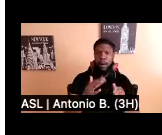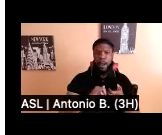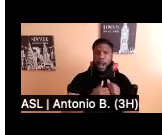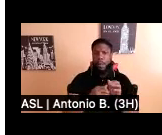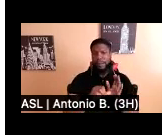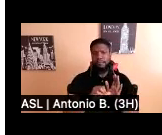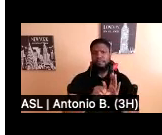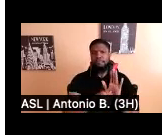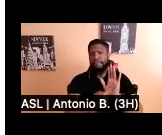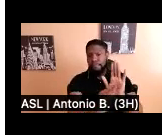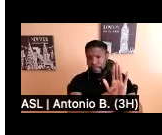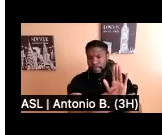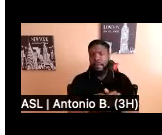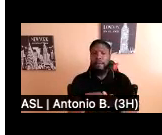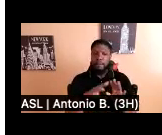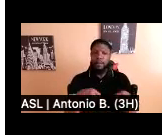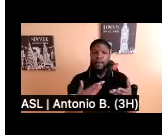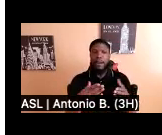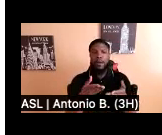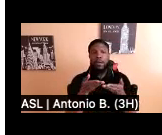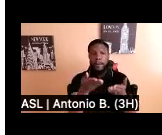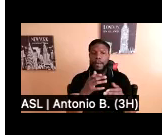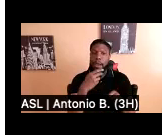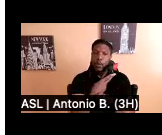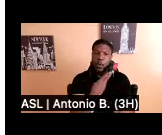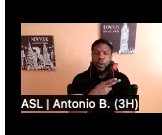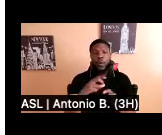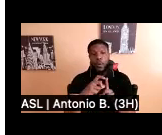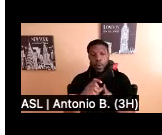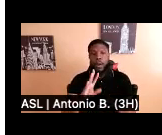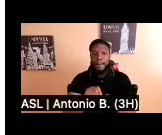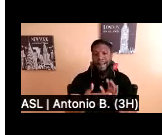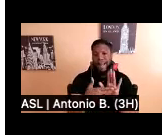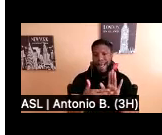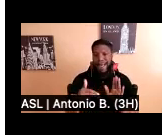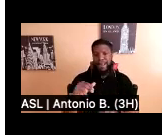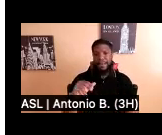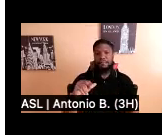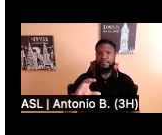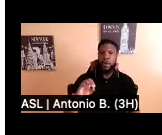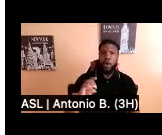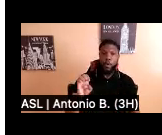recommendations, not in words, but in codes, primarily highlights. In a session setting